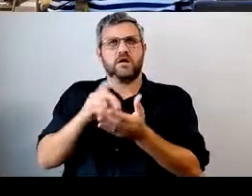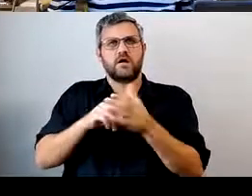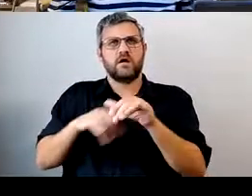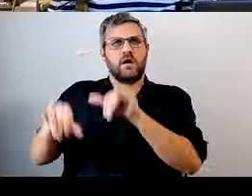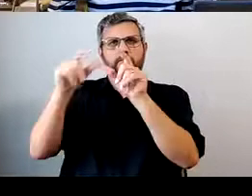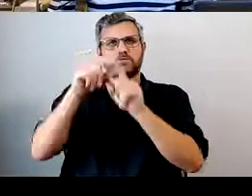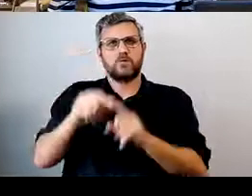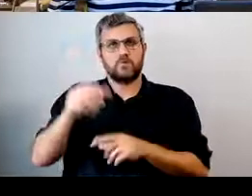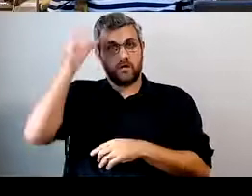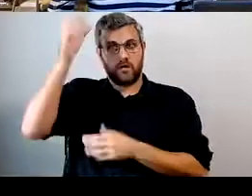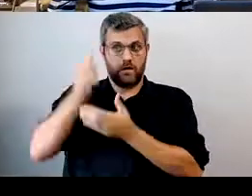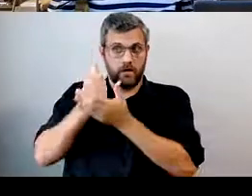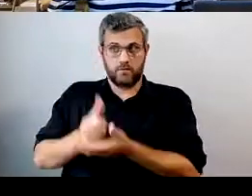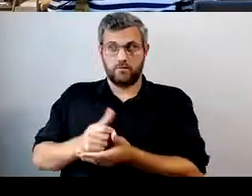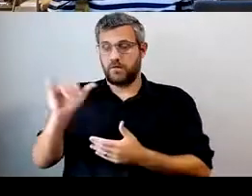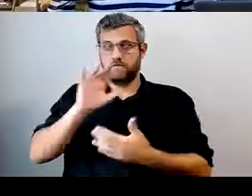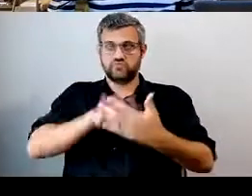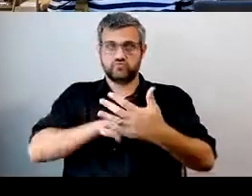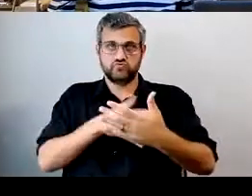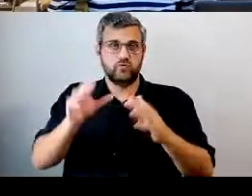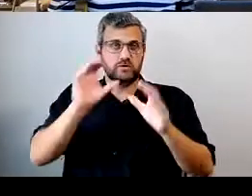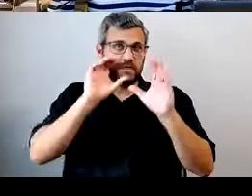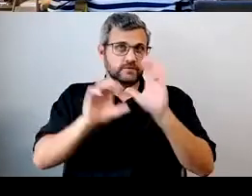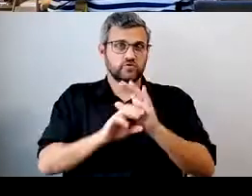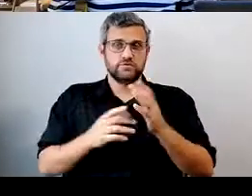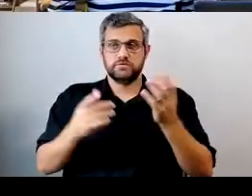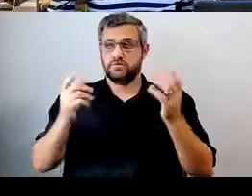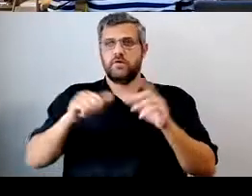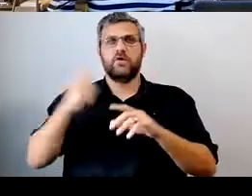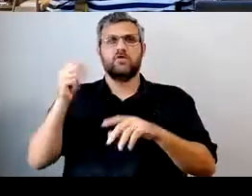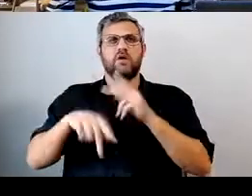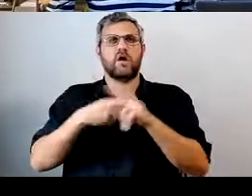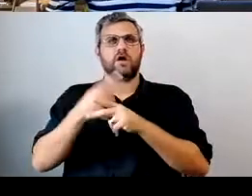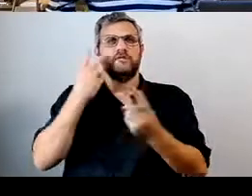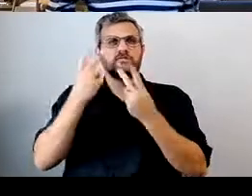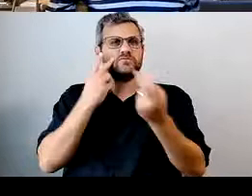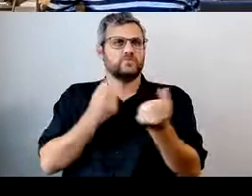And this can include things like charts and images, other kinds of visuals. As we talked about a few slides ago,